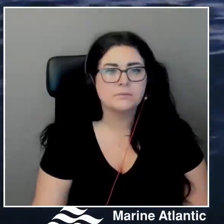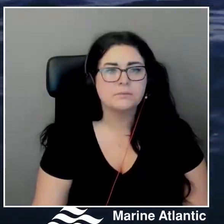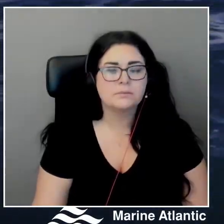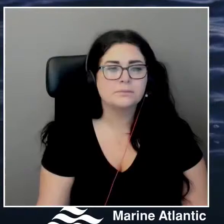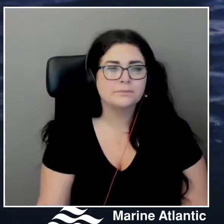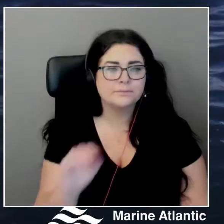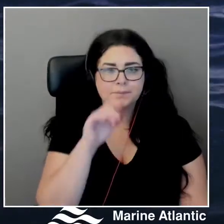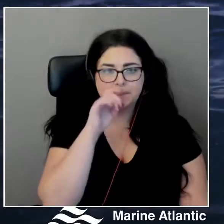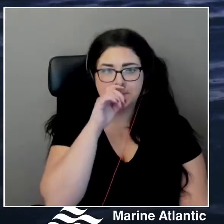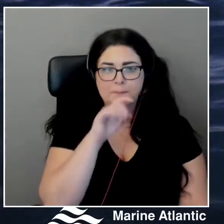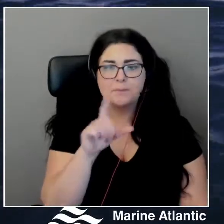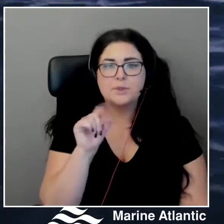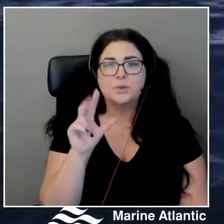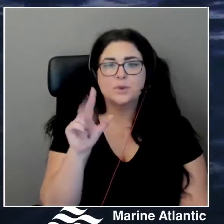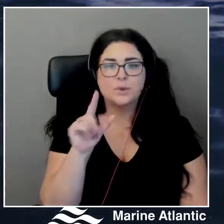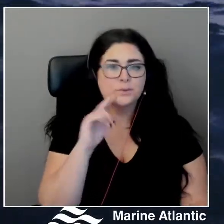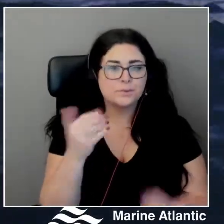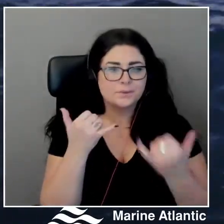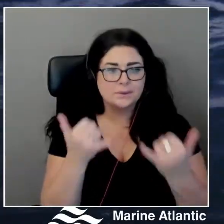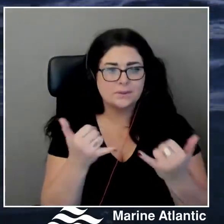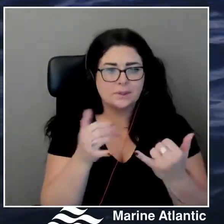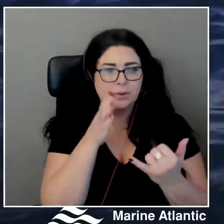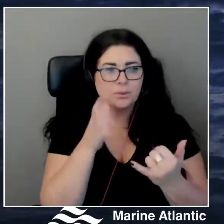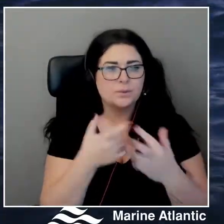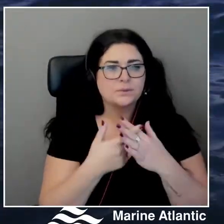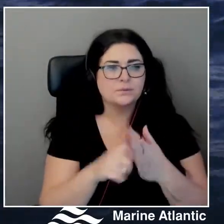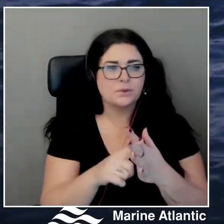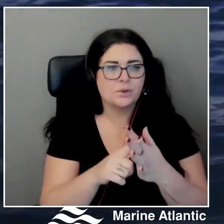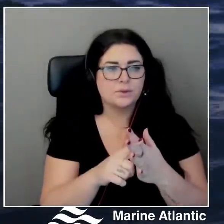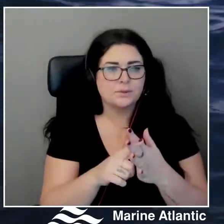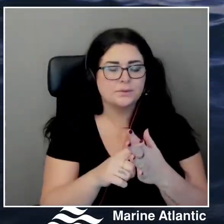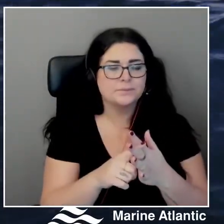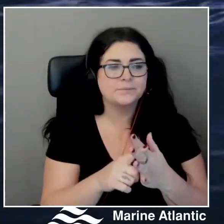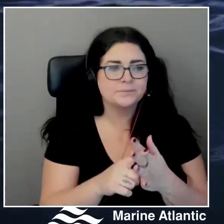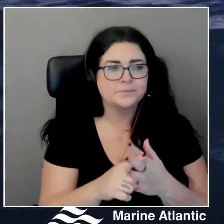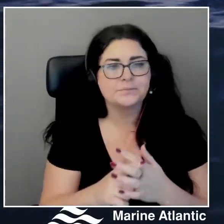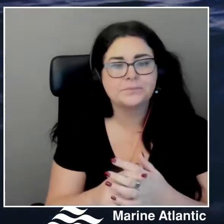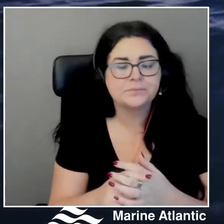I'll commence todays meeting with our land acknowledgement.